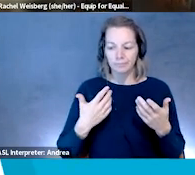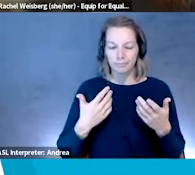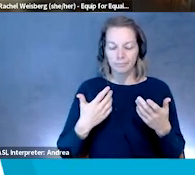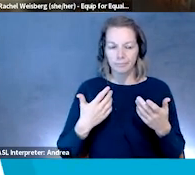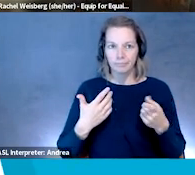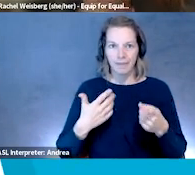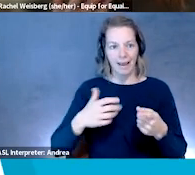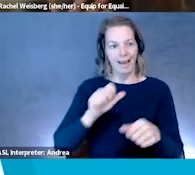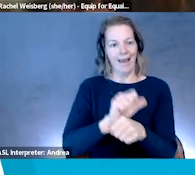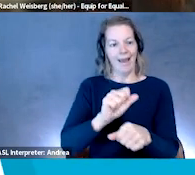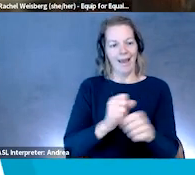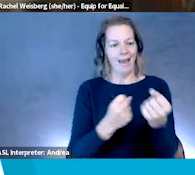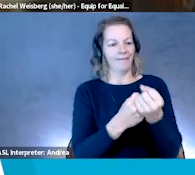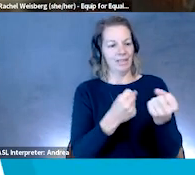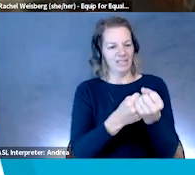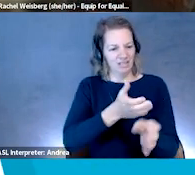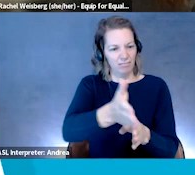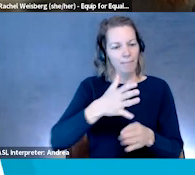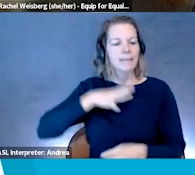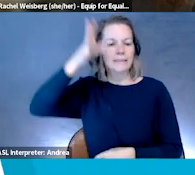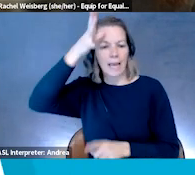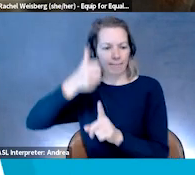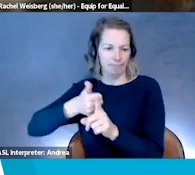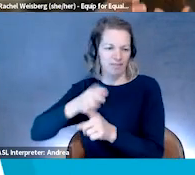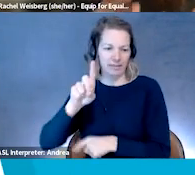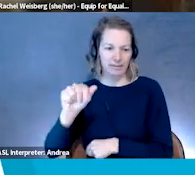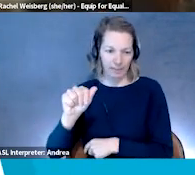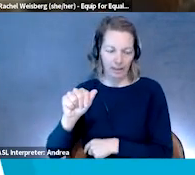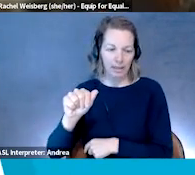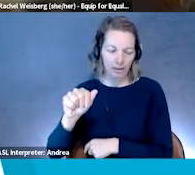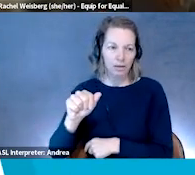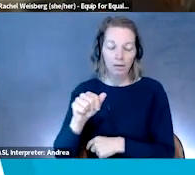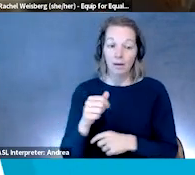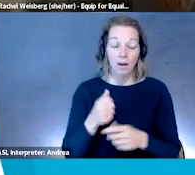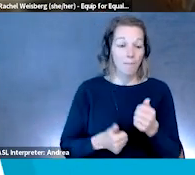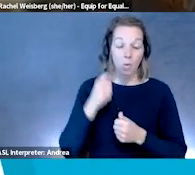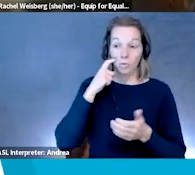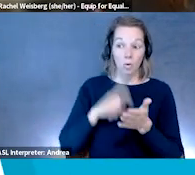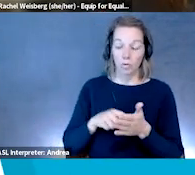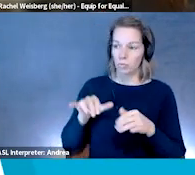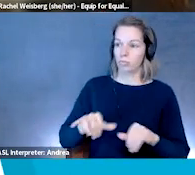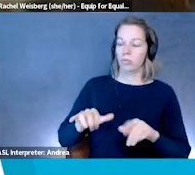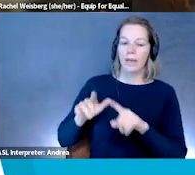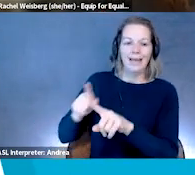EMPLOYMENT. I BECAME AN -- I ENTERED THE ADVOCACY FIELD BECAUSE I